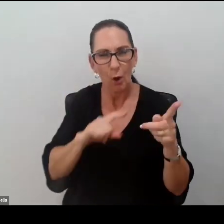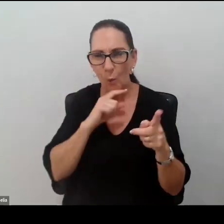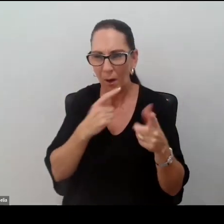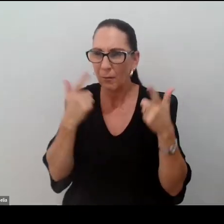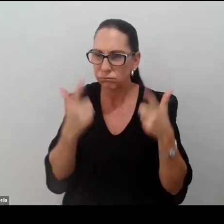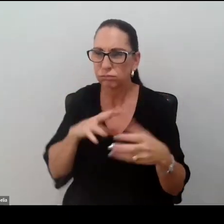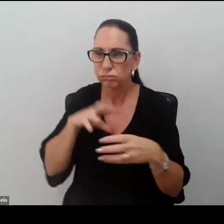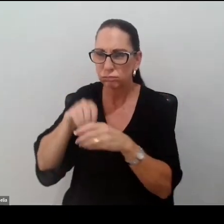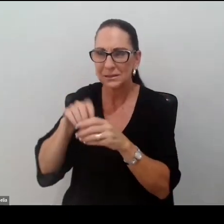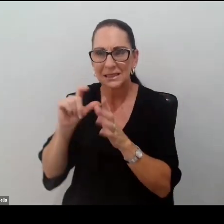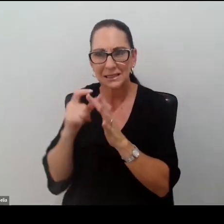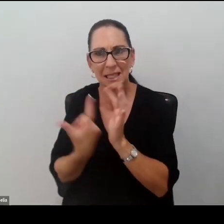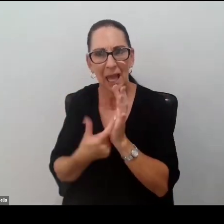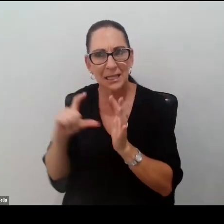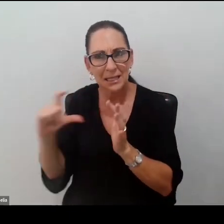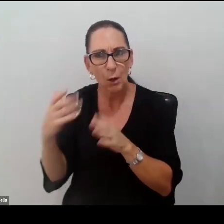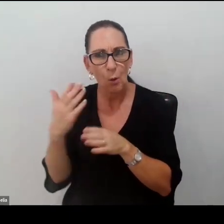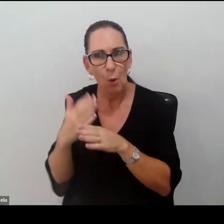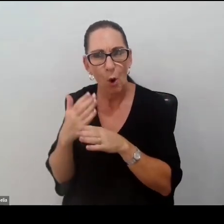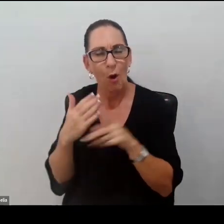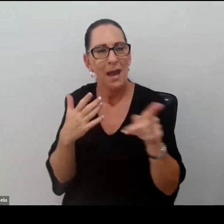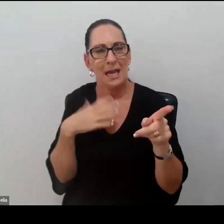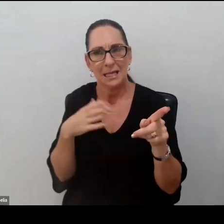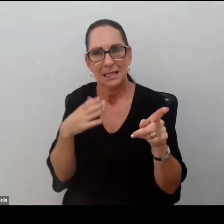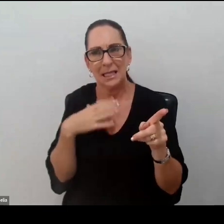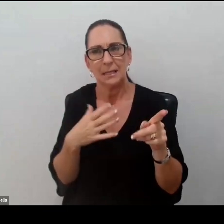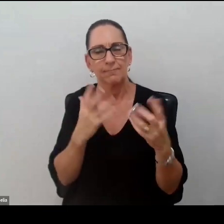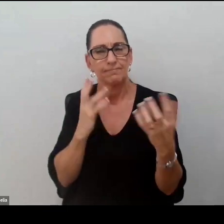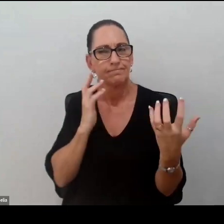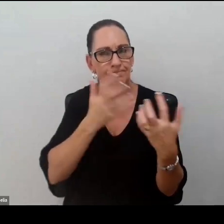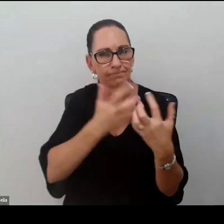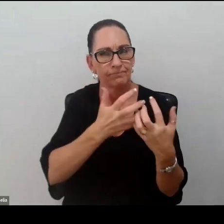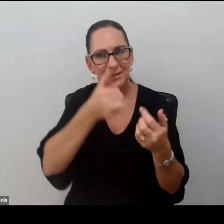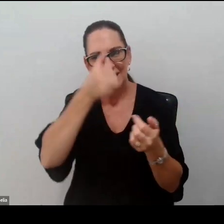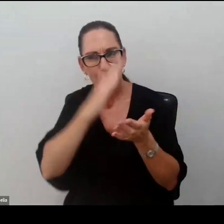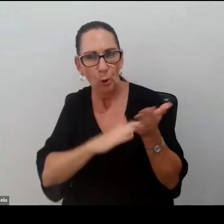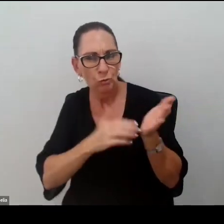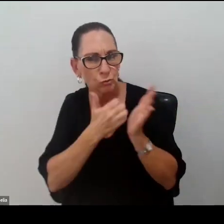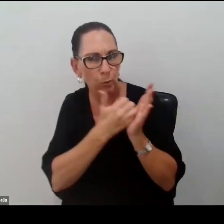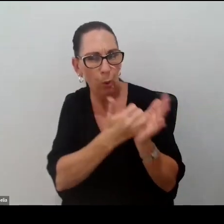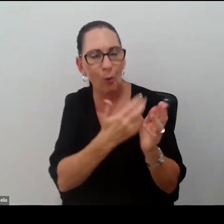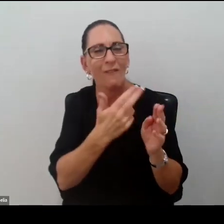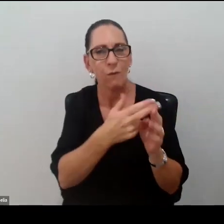and would need tailored and expert support to participate. Inclusion Australia decided